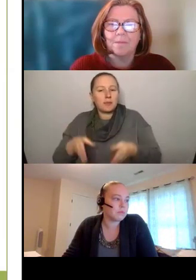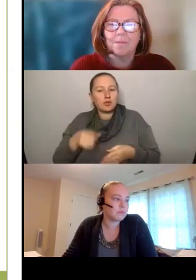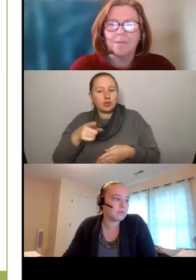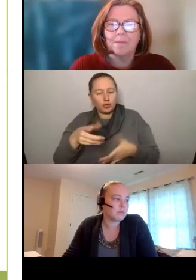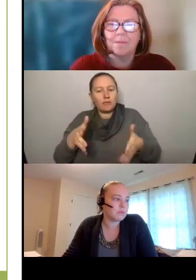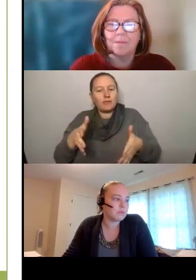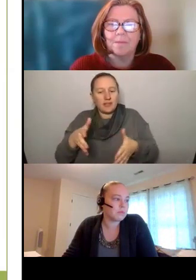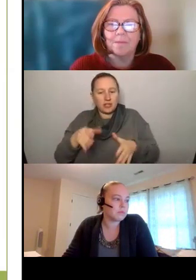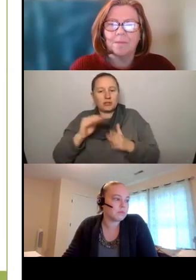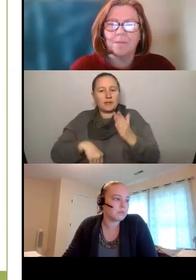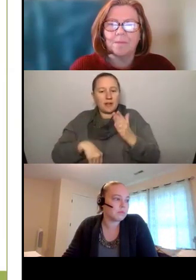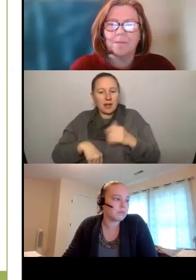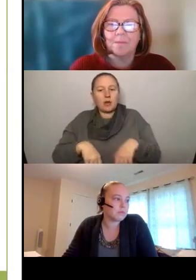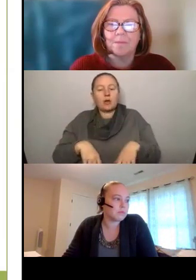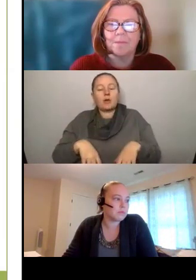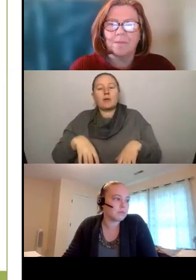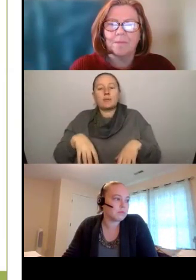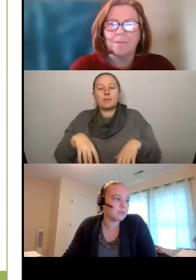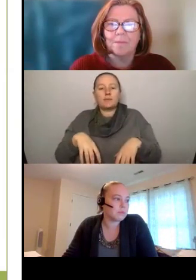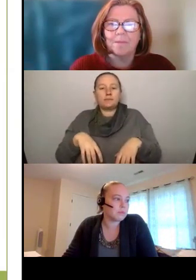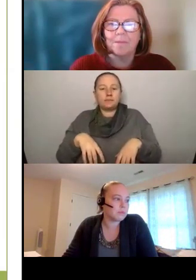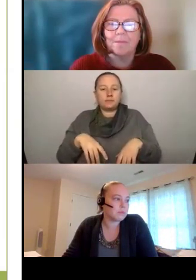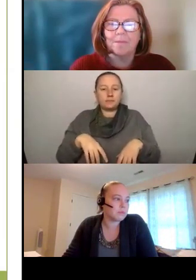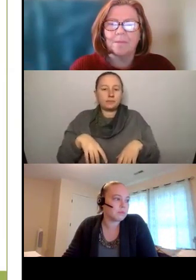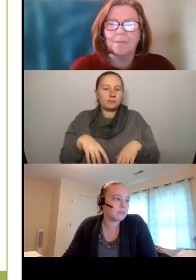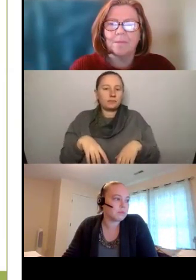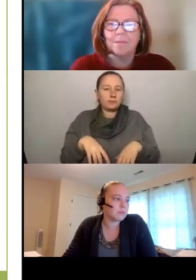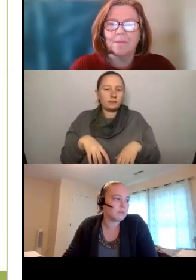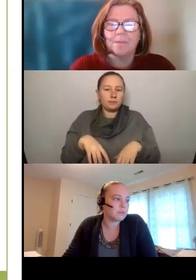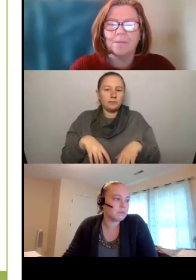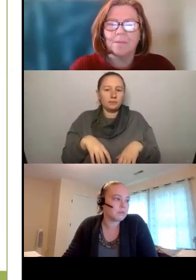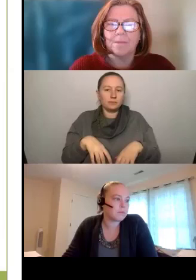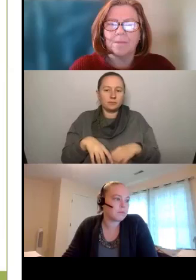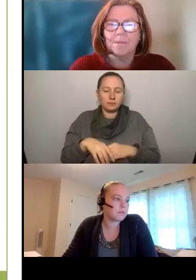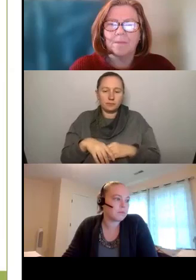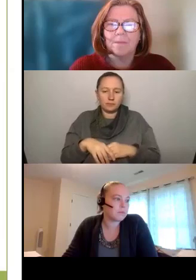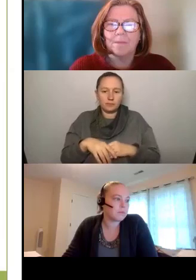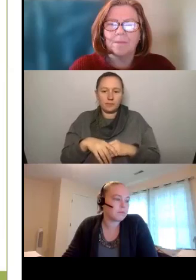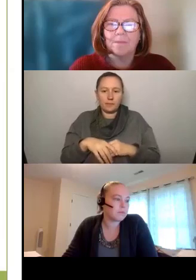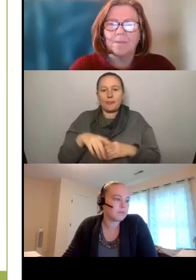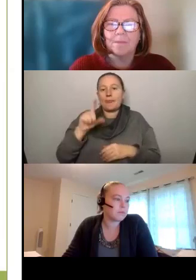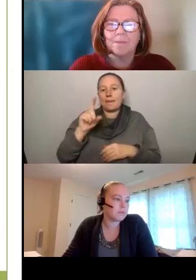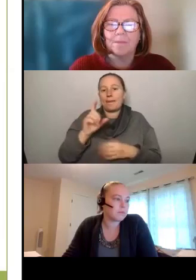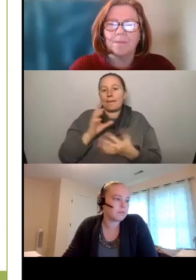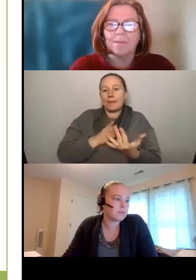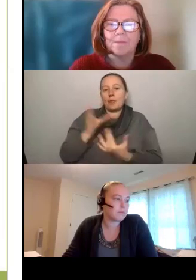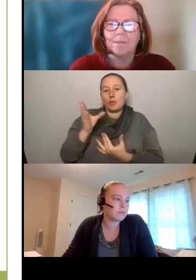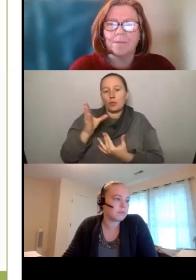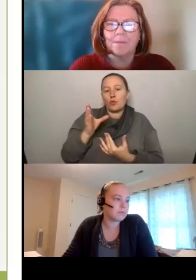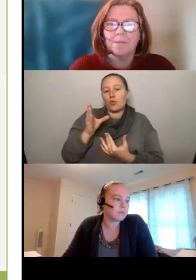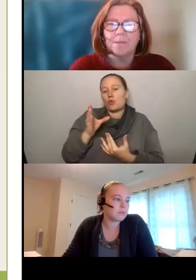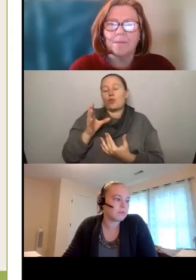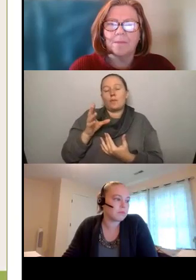And this all comes under a special authority that is granted to NIH for this process.